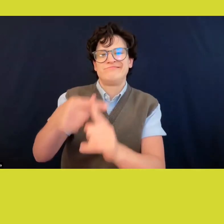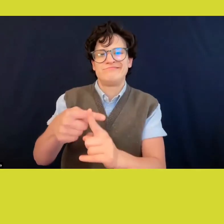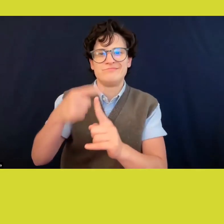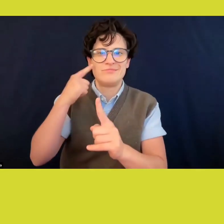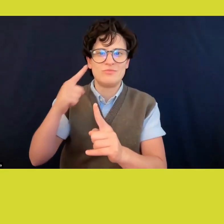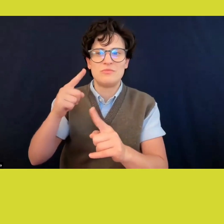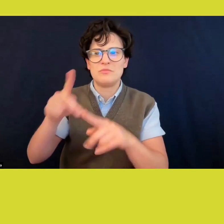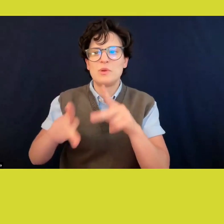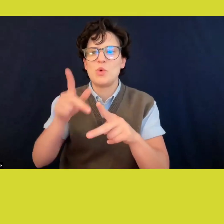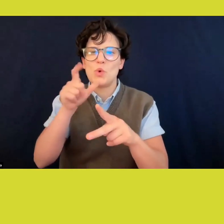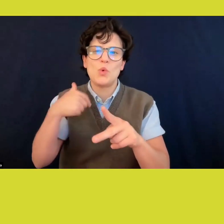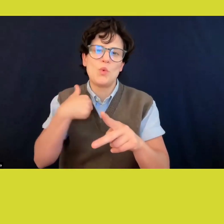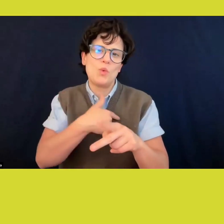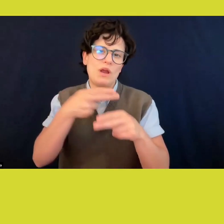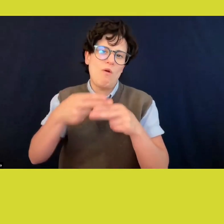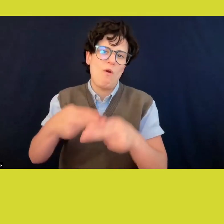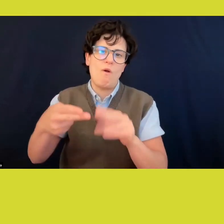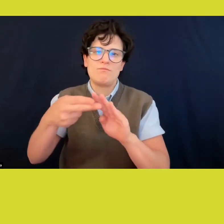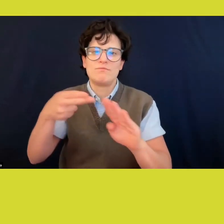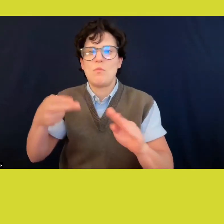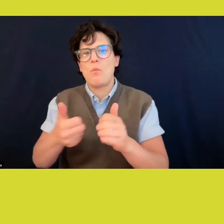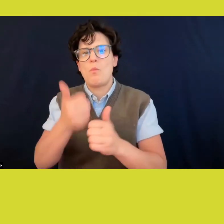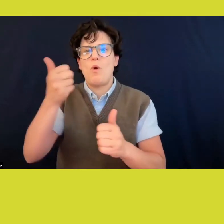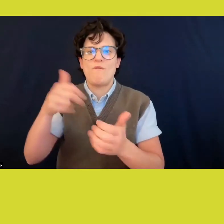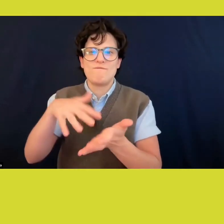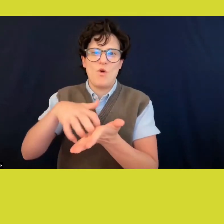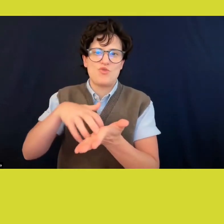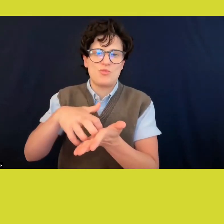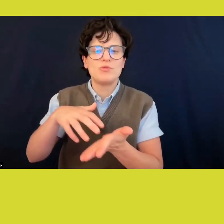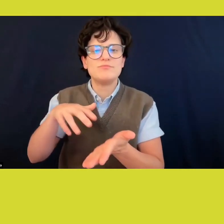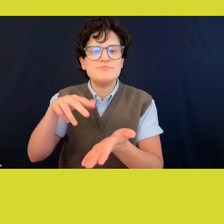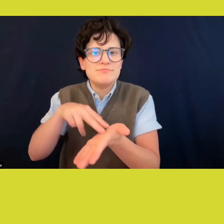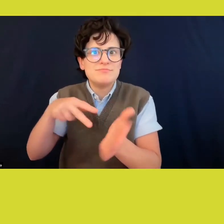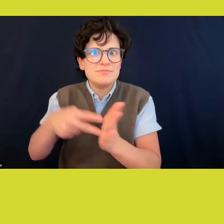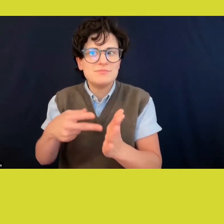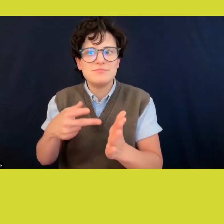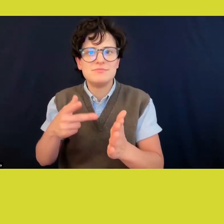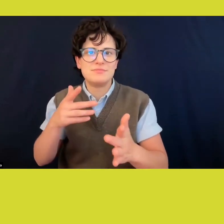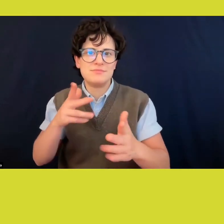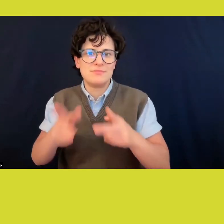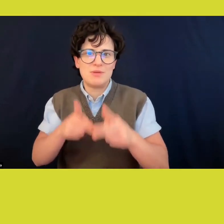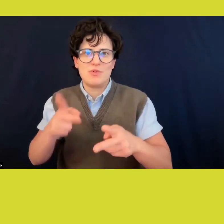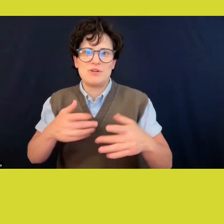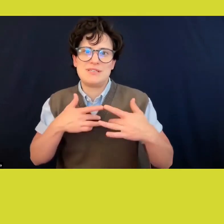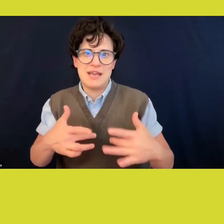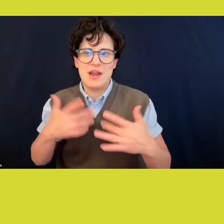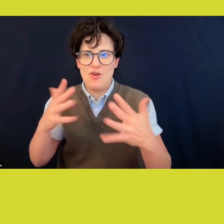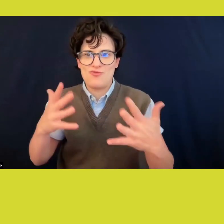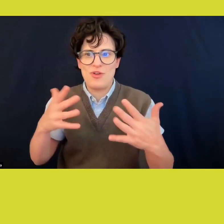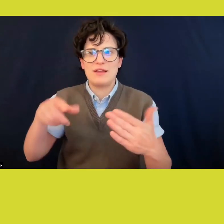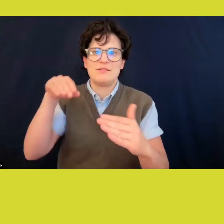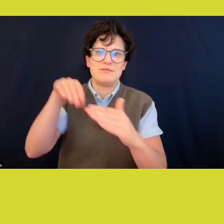that often meant that people were going in and out of hospital or in and out of jail or in and out of detox.